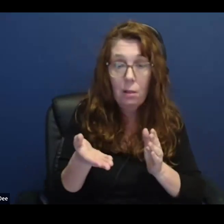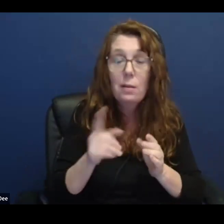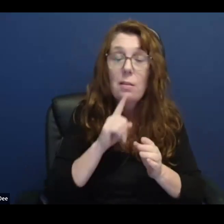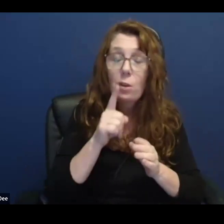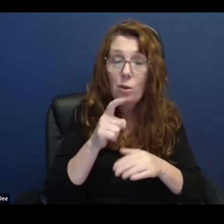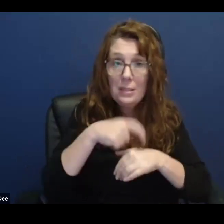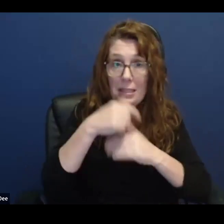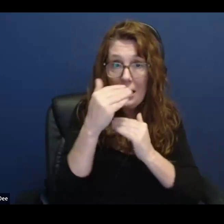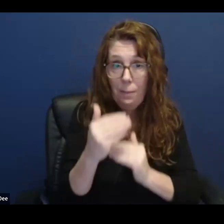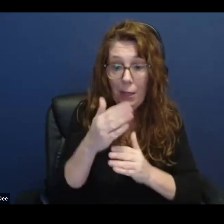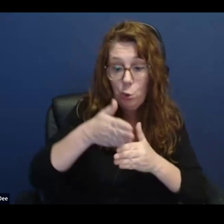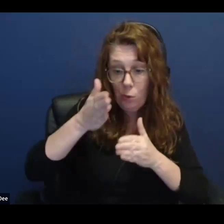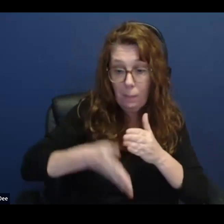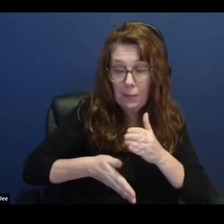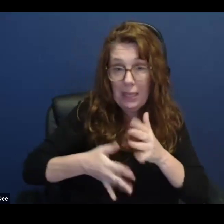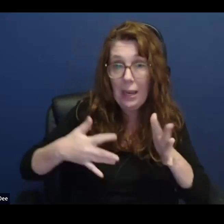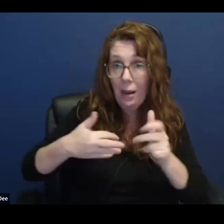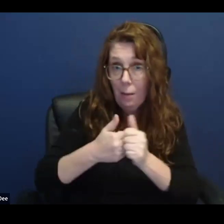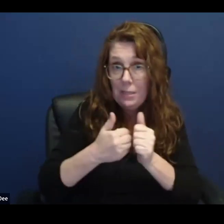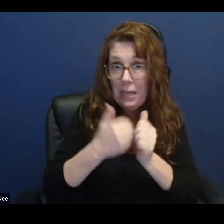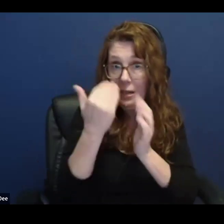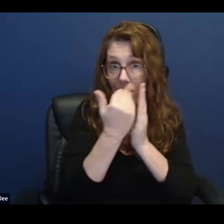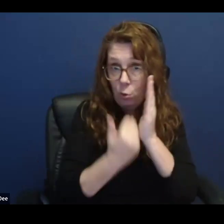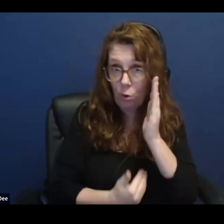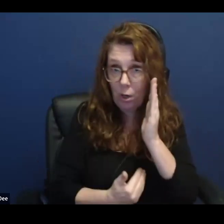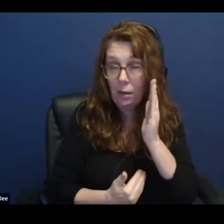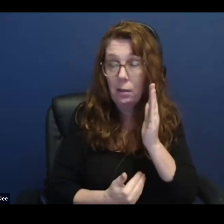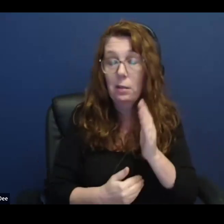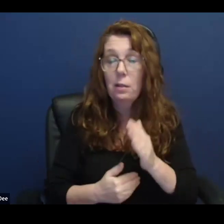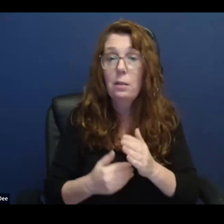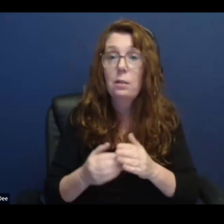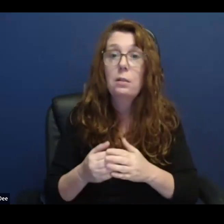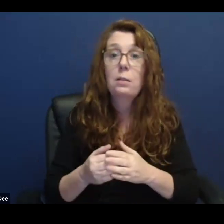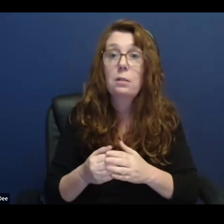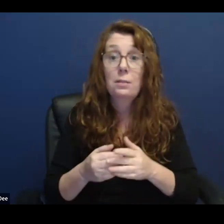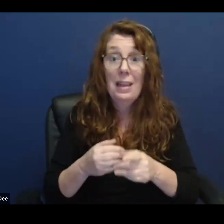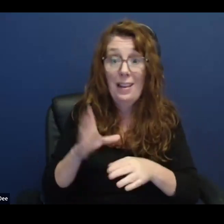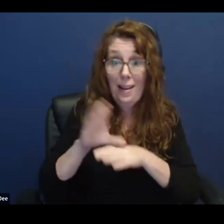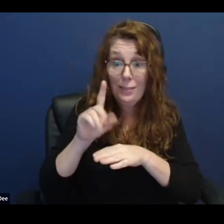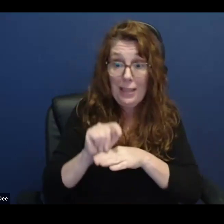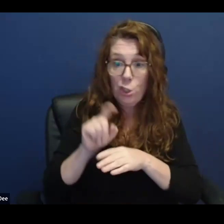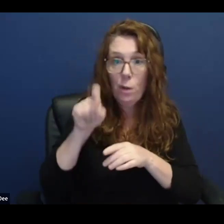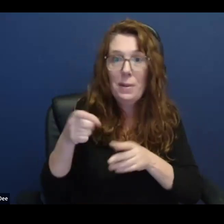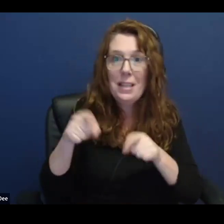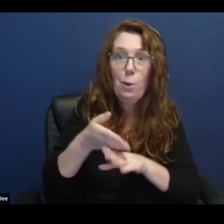complete or update an inventory and consultation must occur before that. So, in some respects,